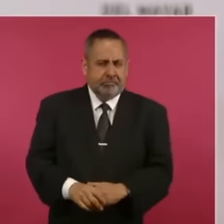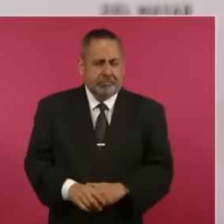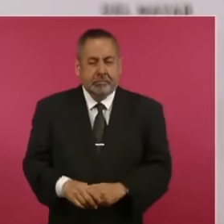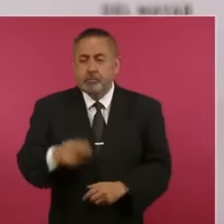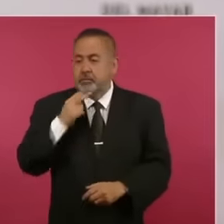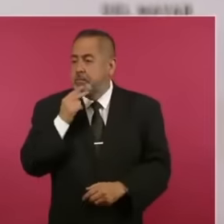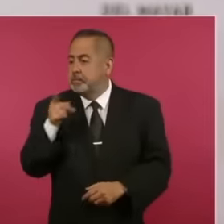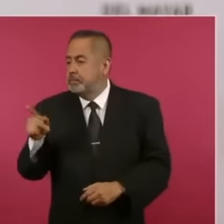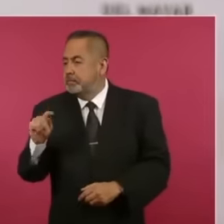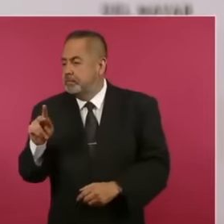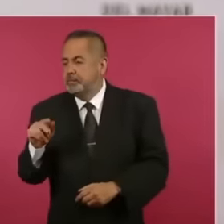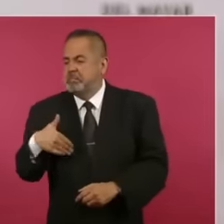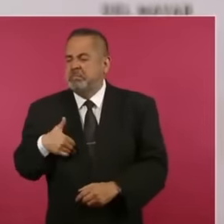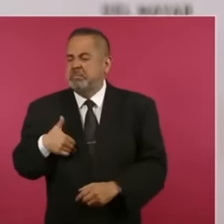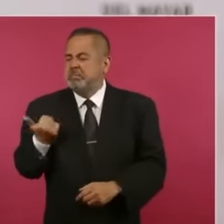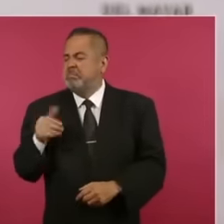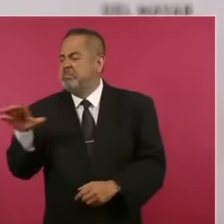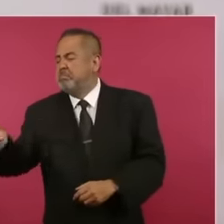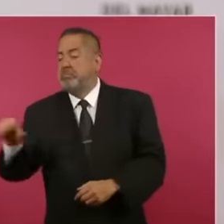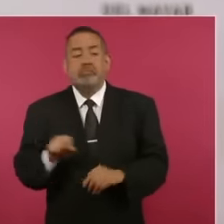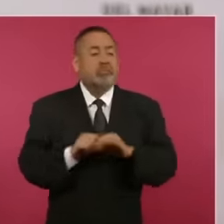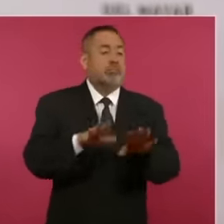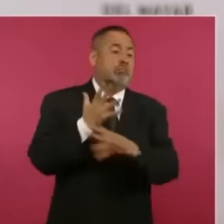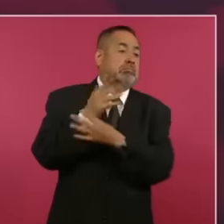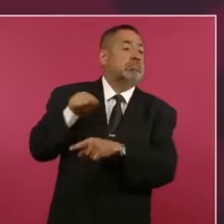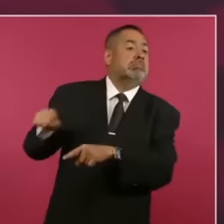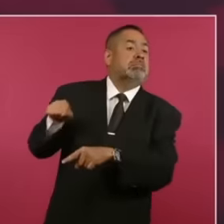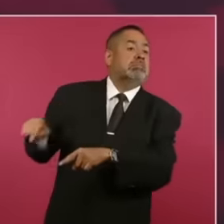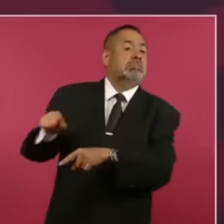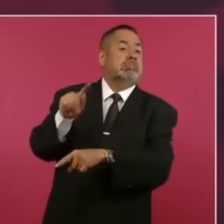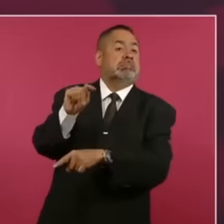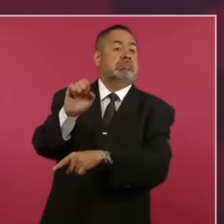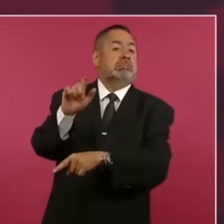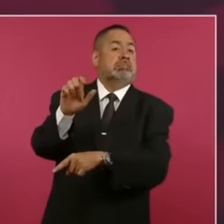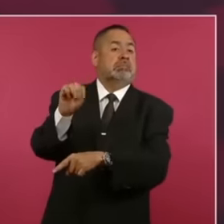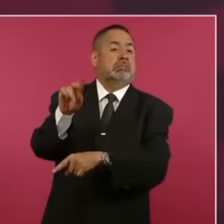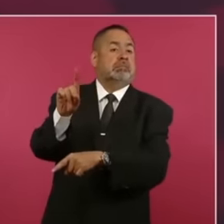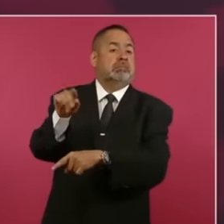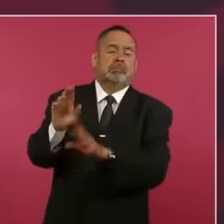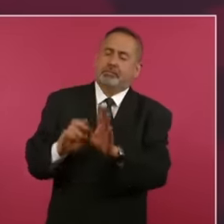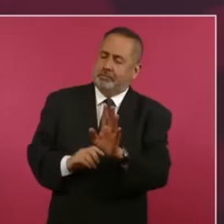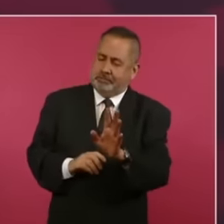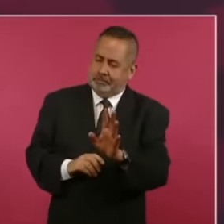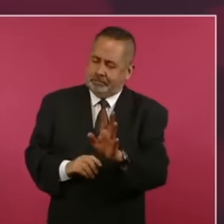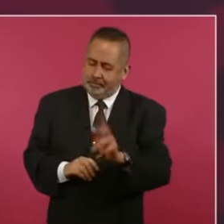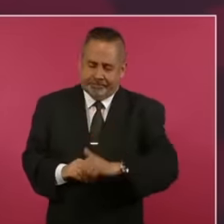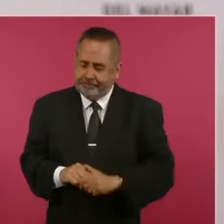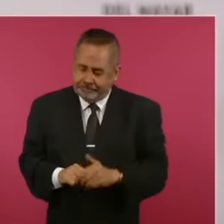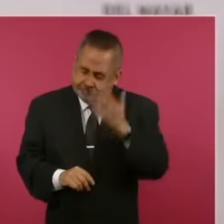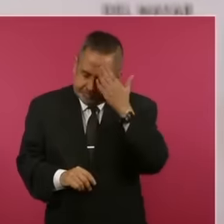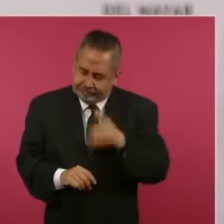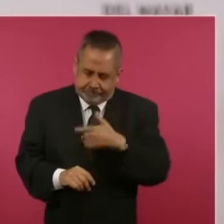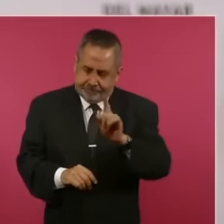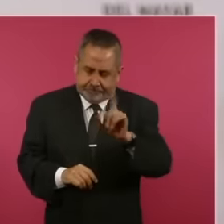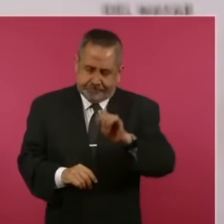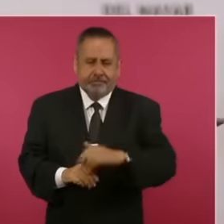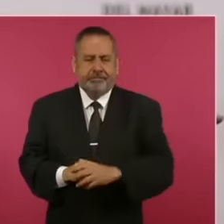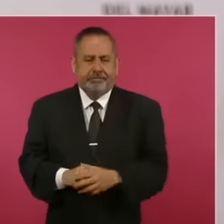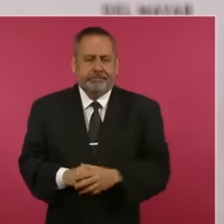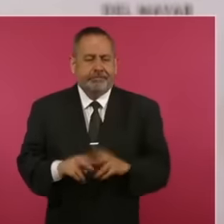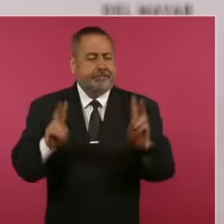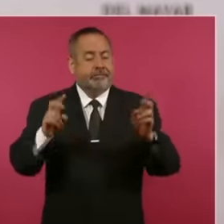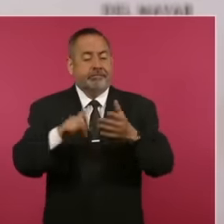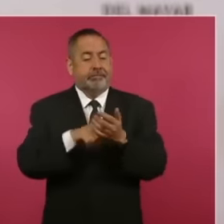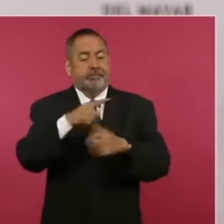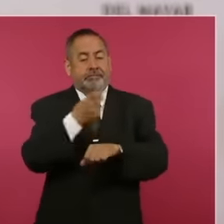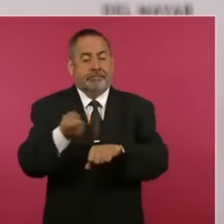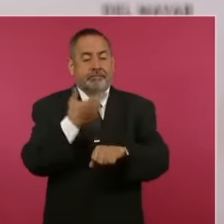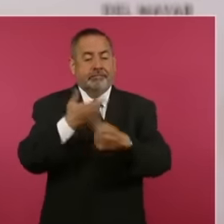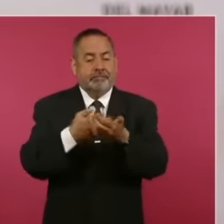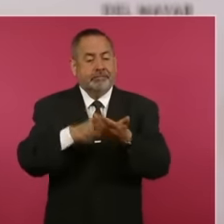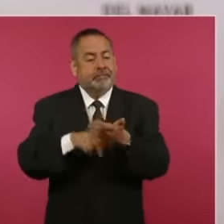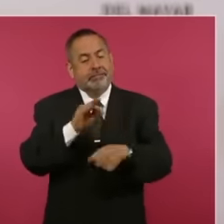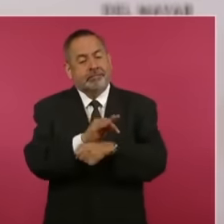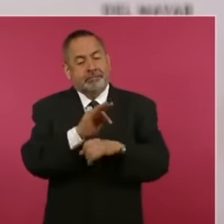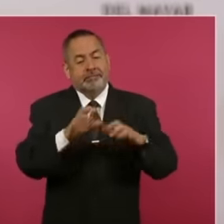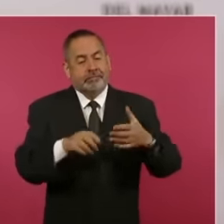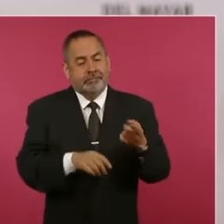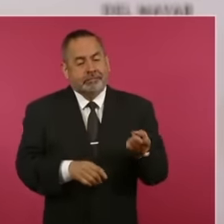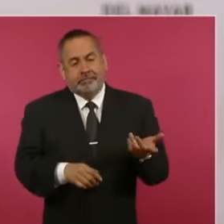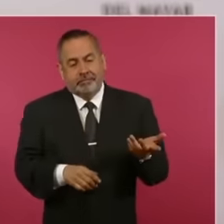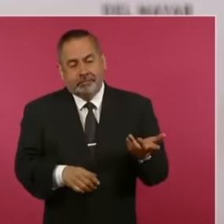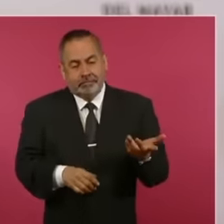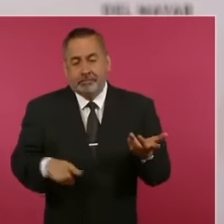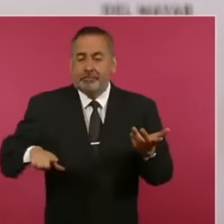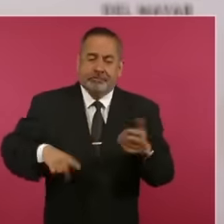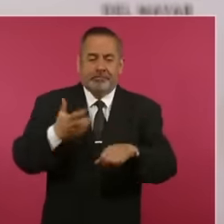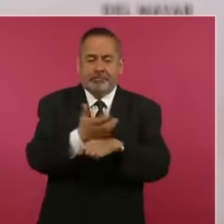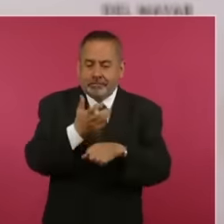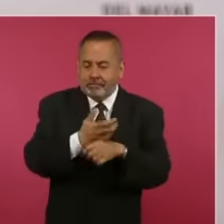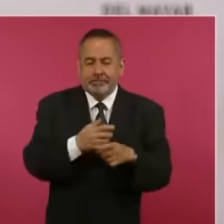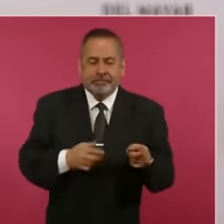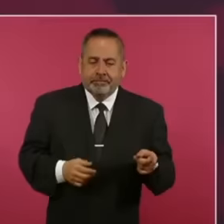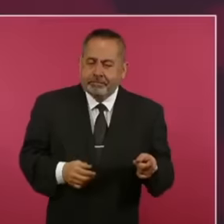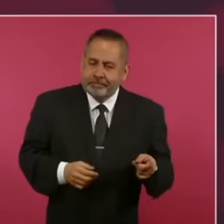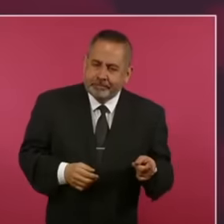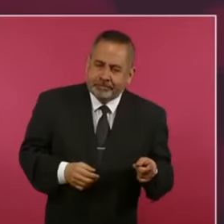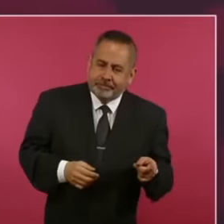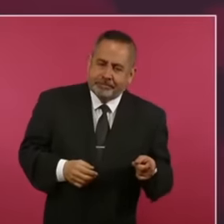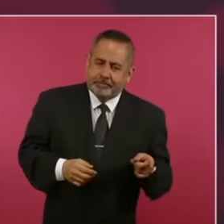Telemundo where supposedly the secretary of defense of the United States government